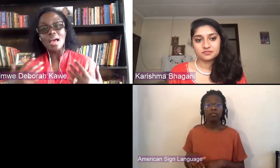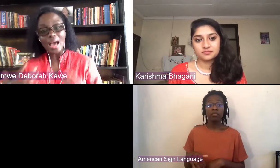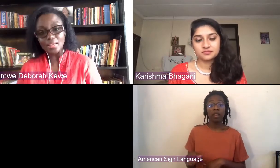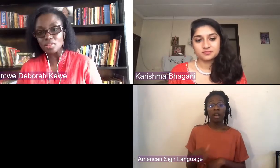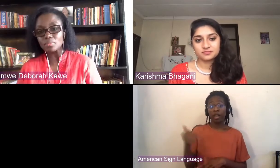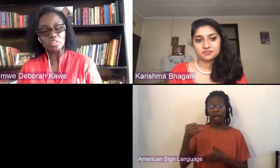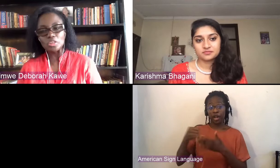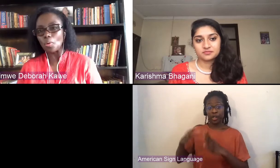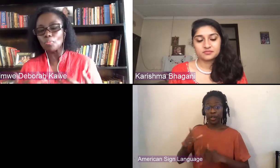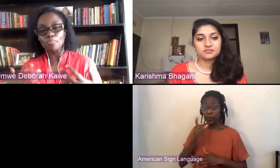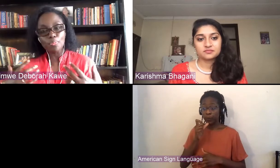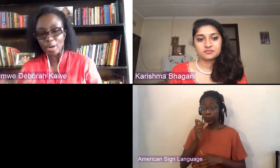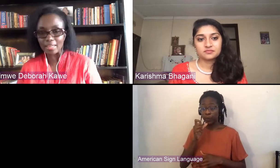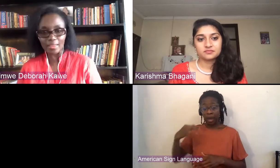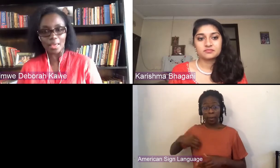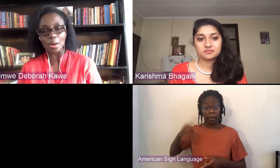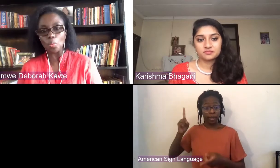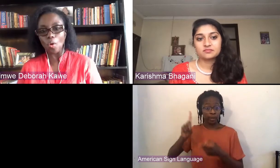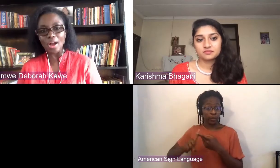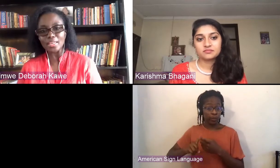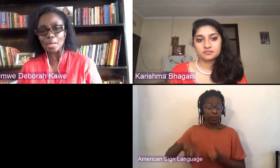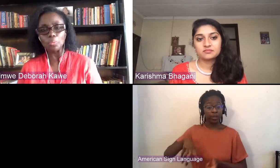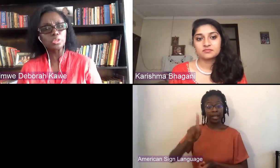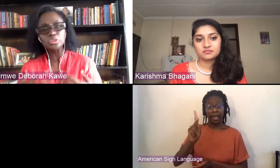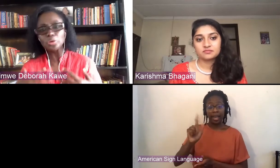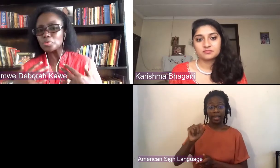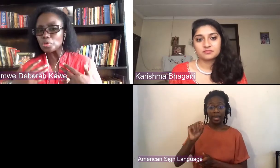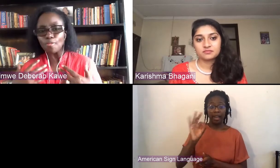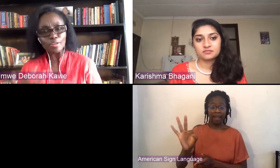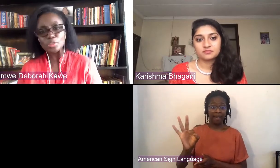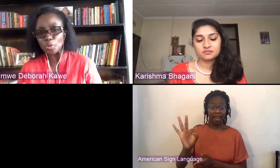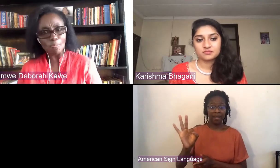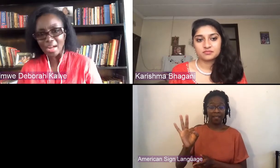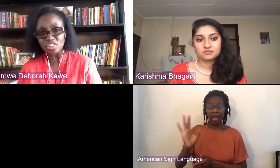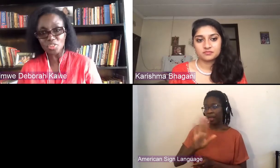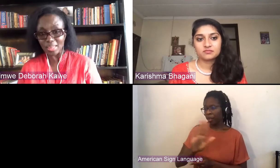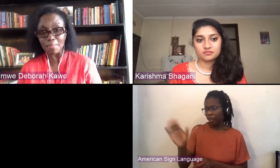and, you know bring their work here, we don't offer so much to them,